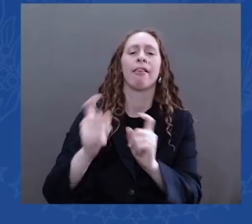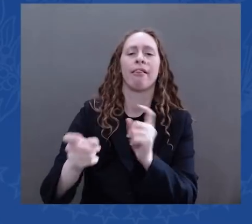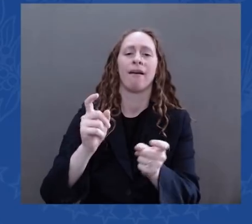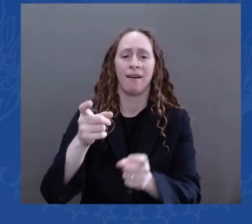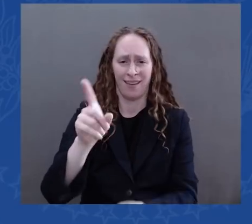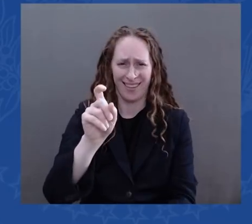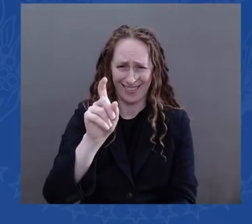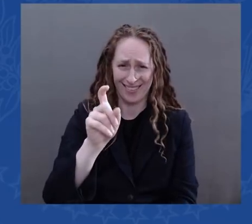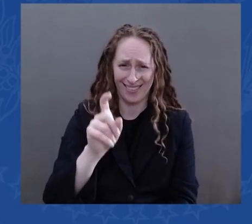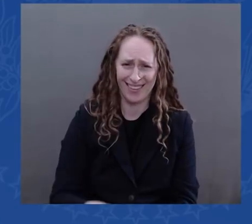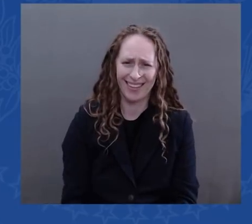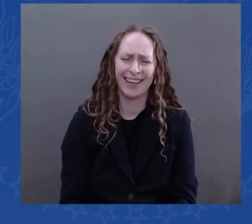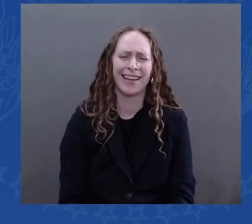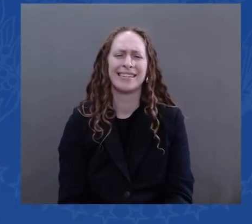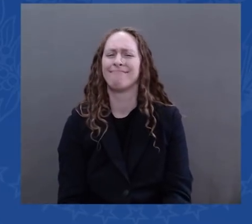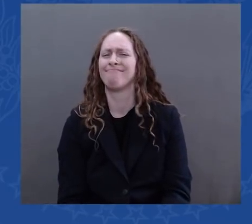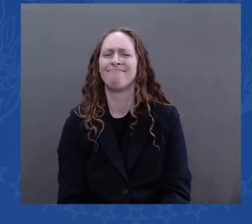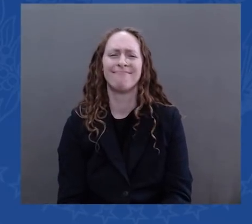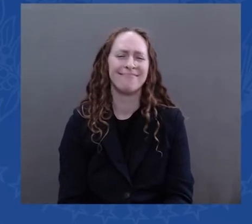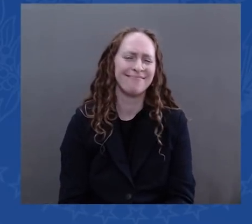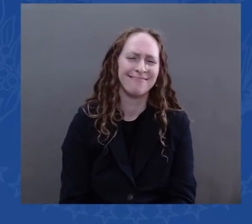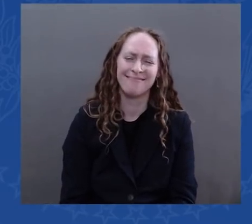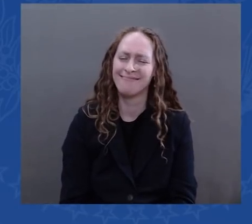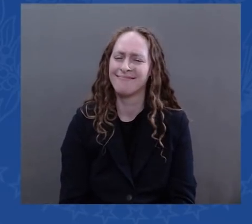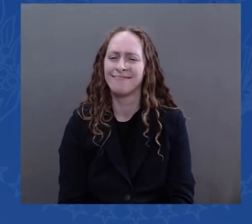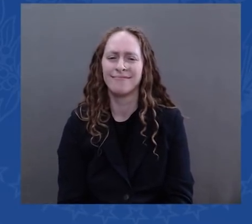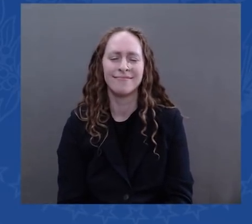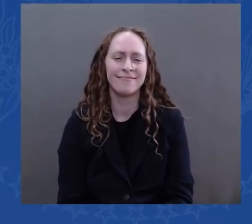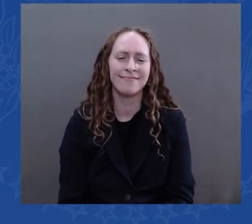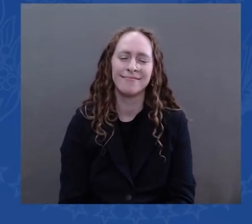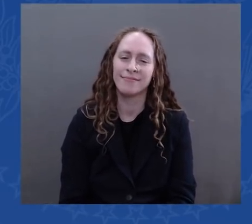for the previous 30 years. No -- it's what I think.